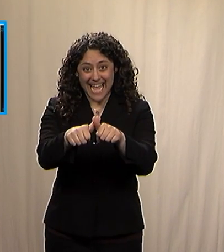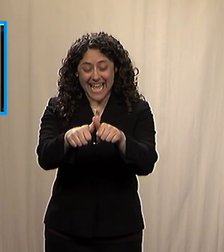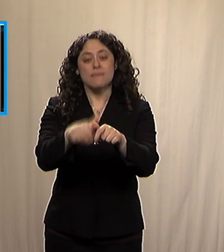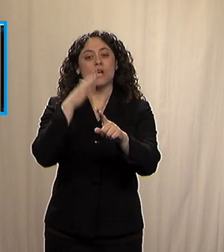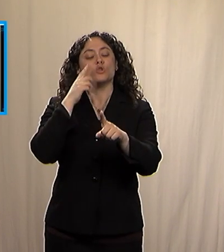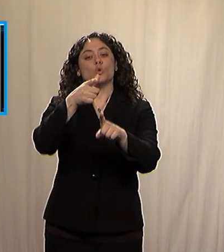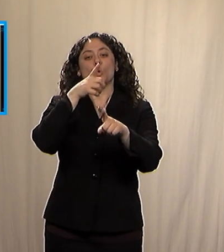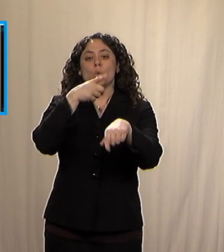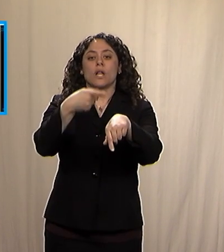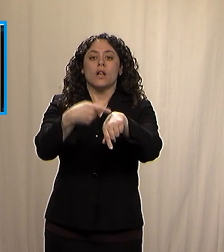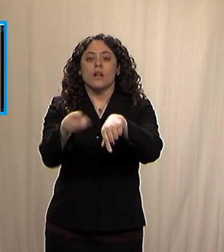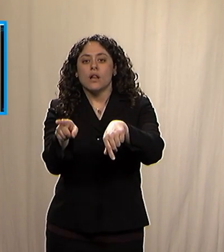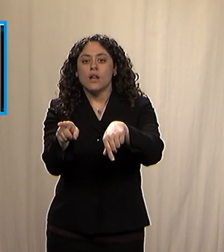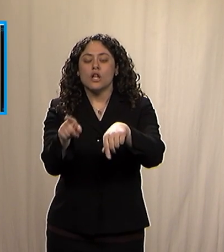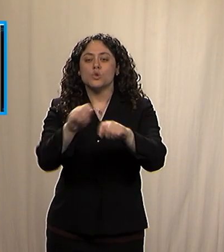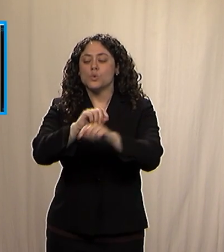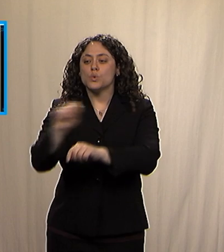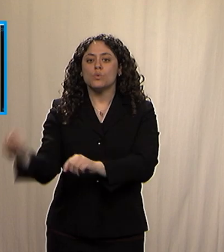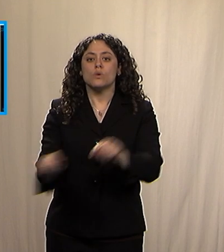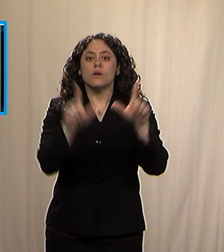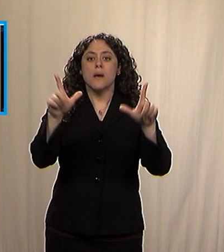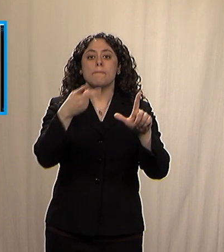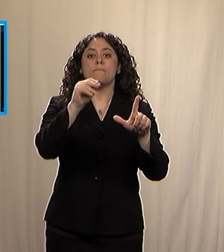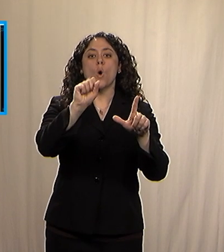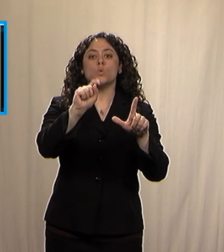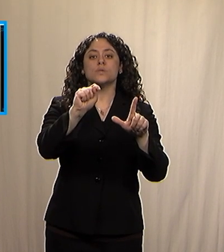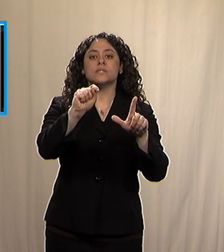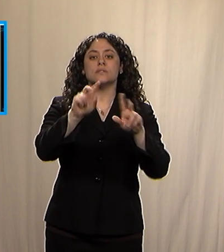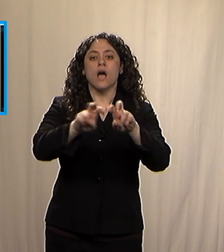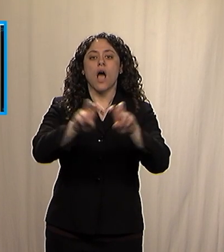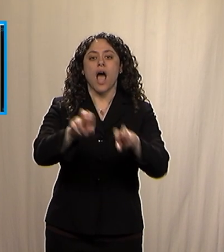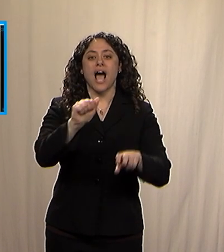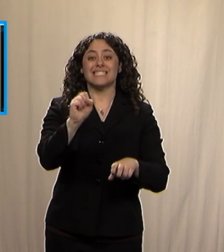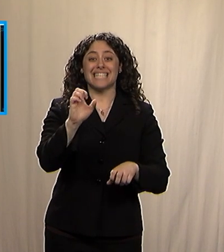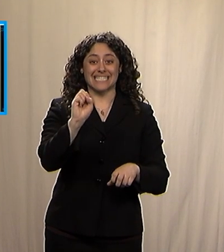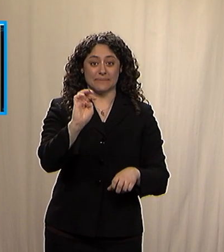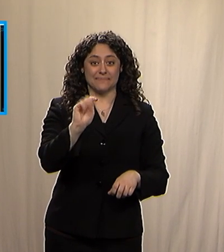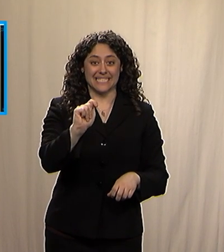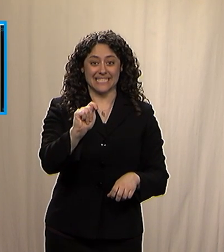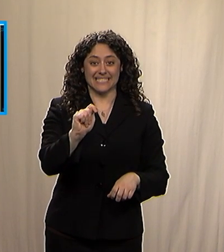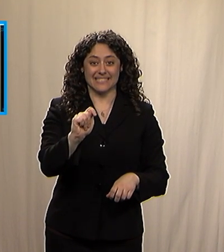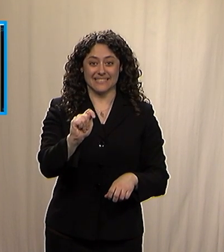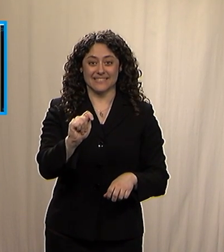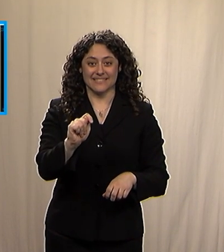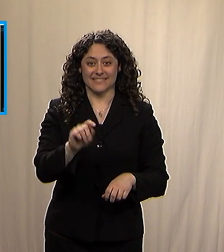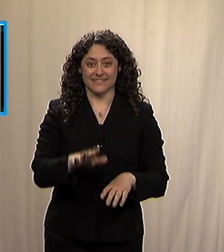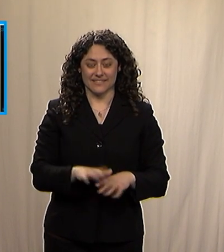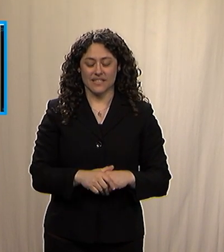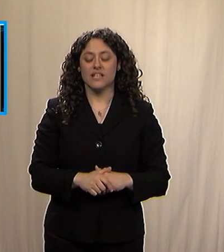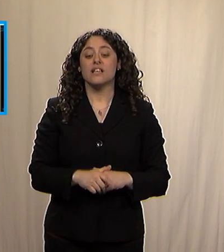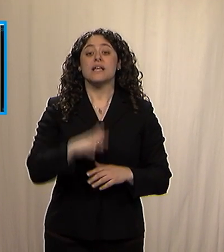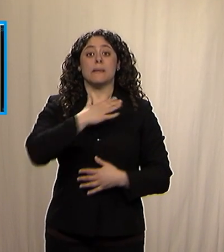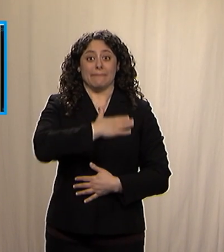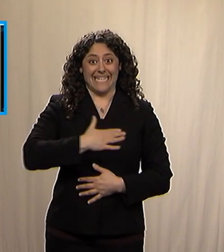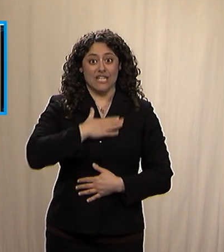Everyone should take the post assessment please.